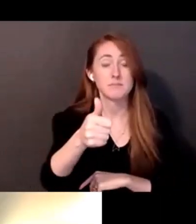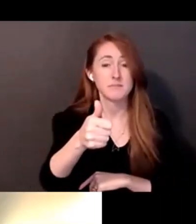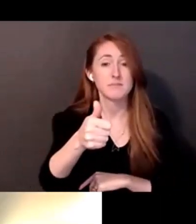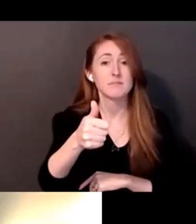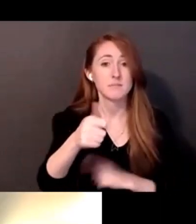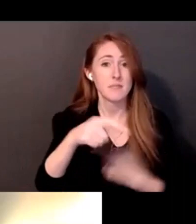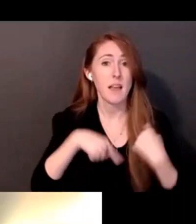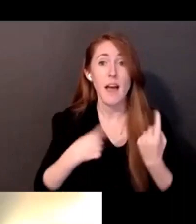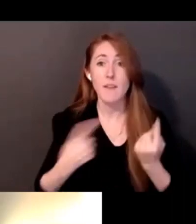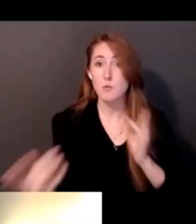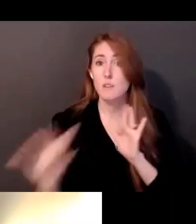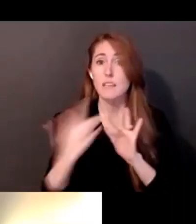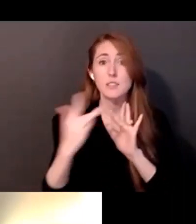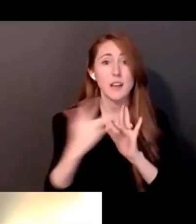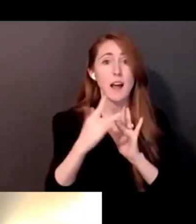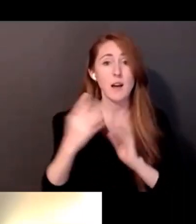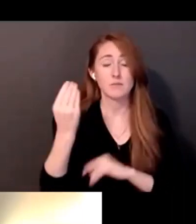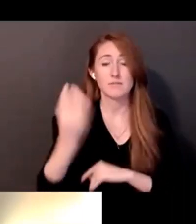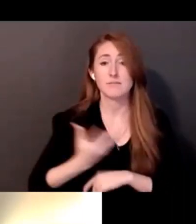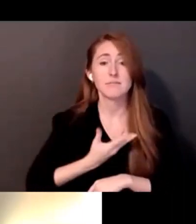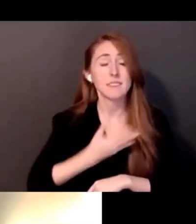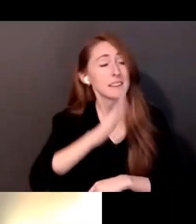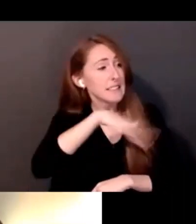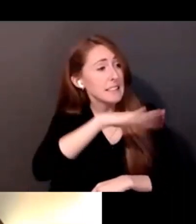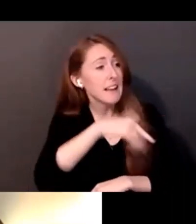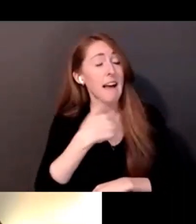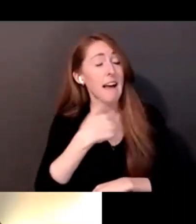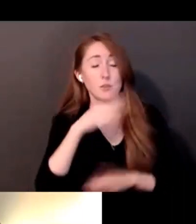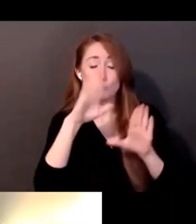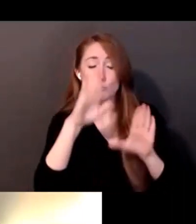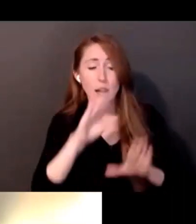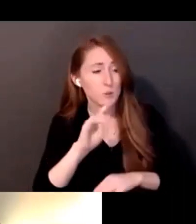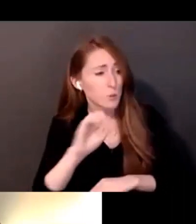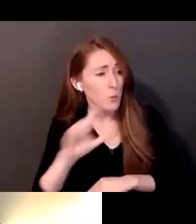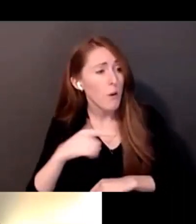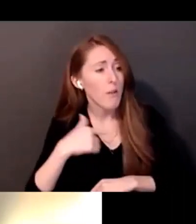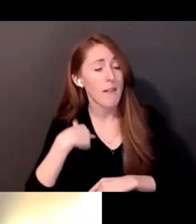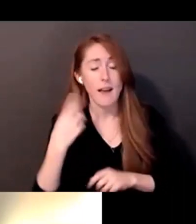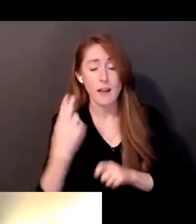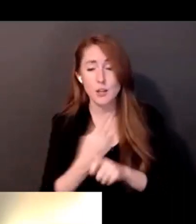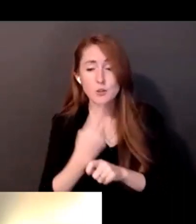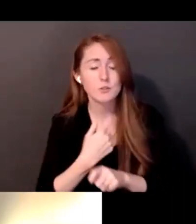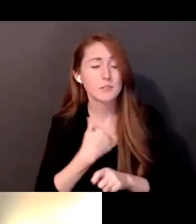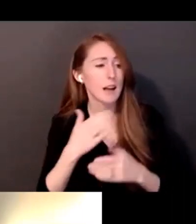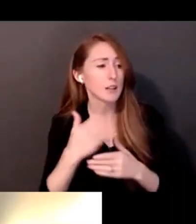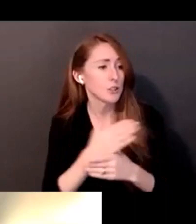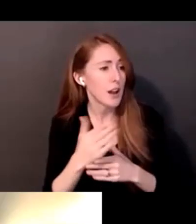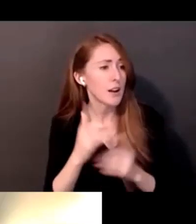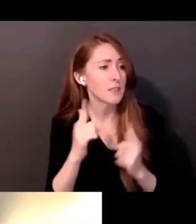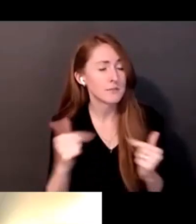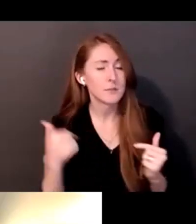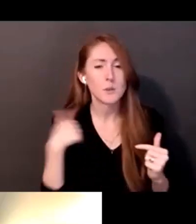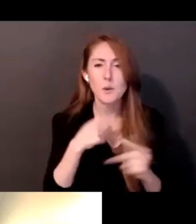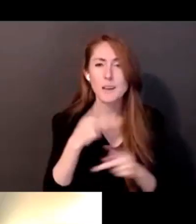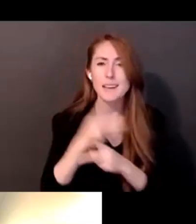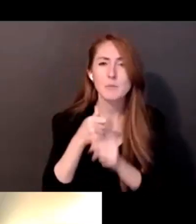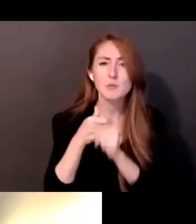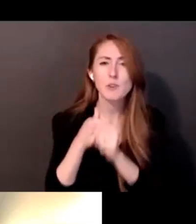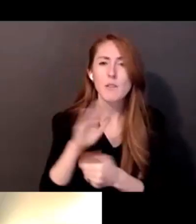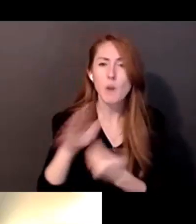and I've shared it with x amount of people. So we are keeping track of all those comments to eventually build an impact case study for the ACED work